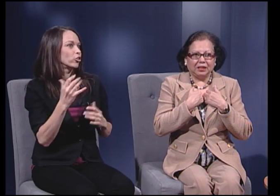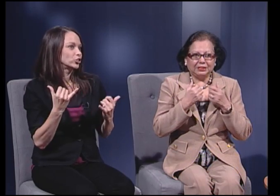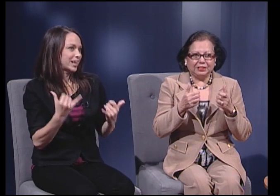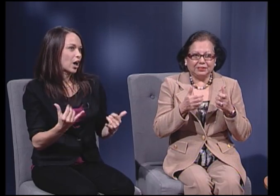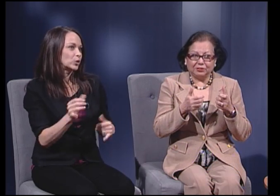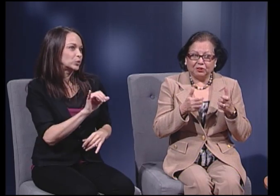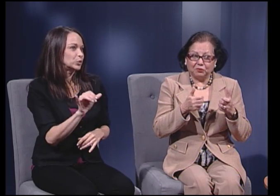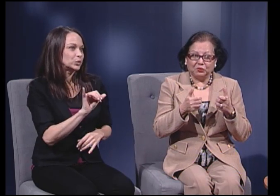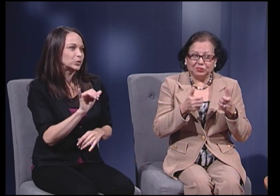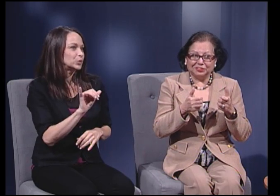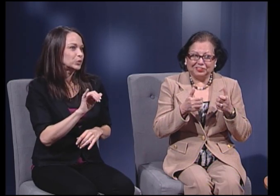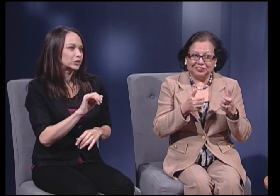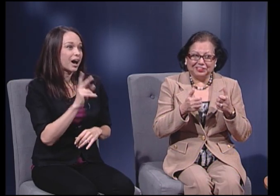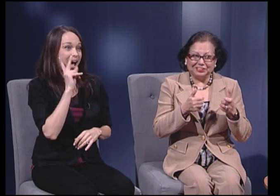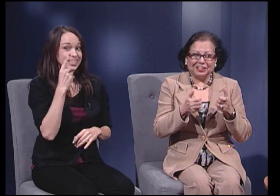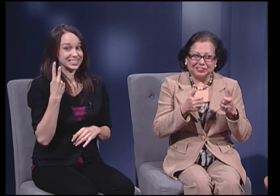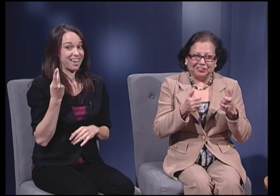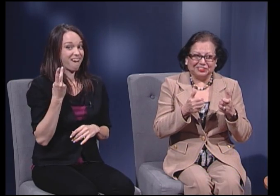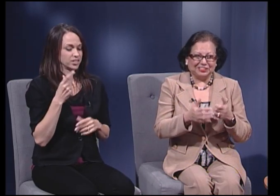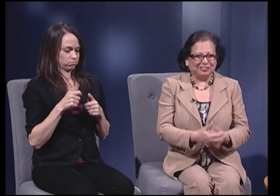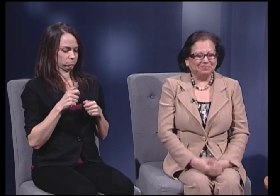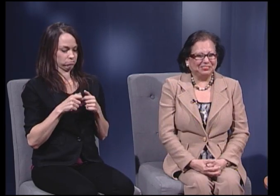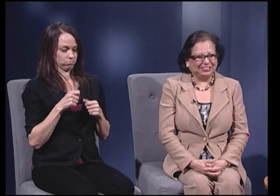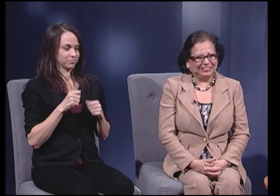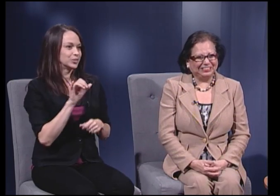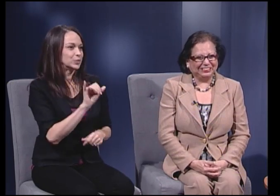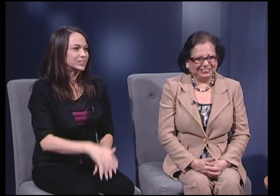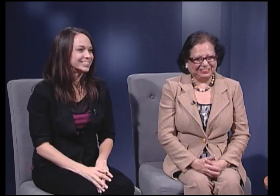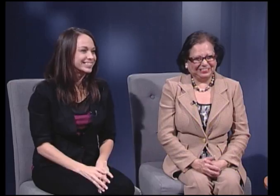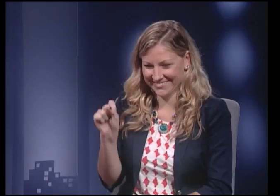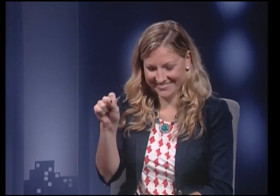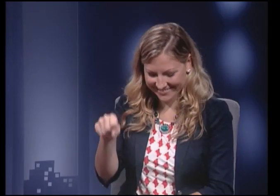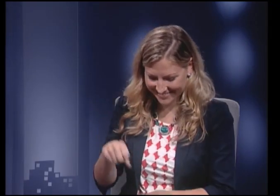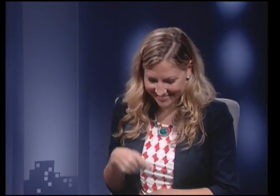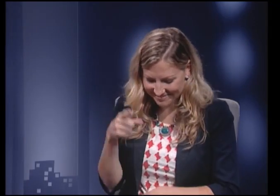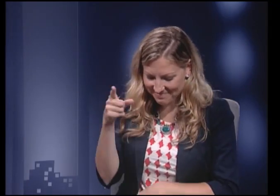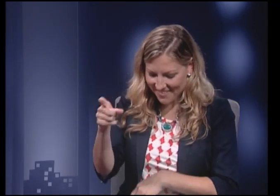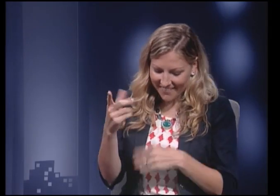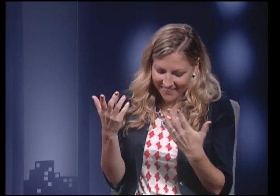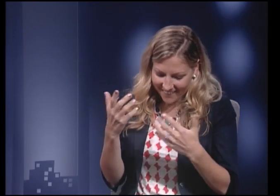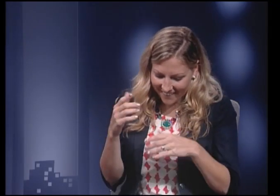I see us on our phones on our-- texting all the time. Definitely.